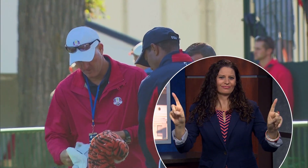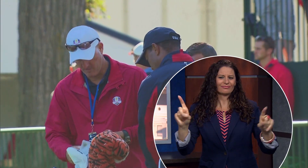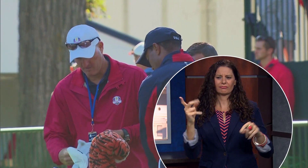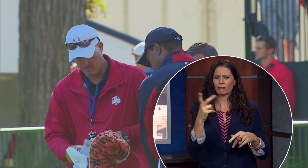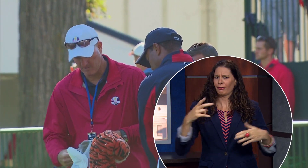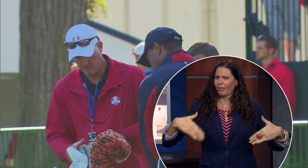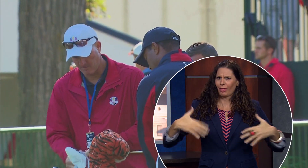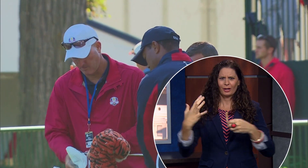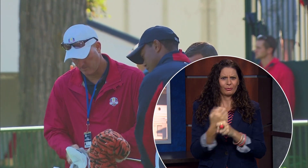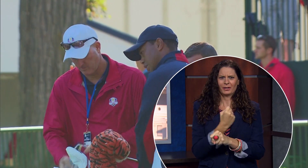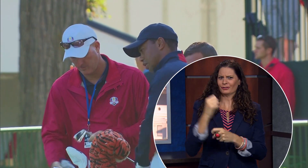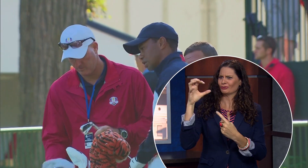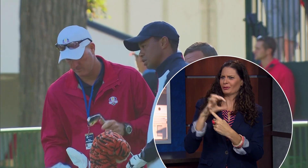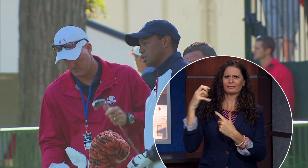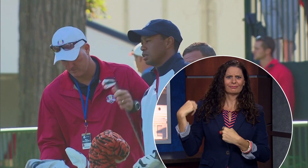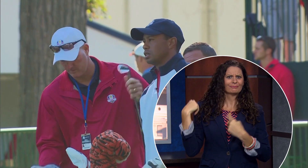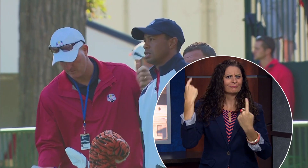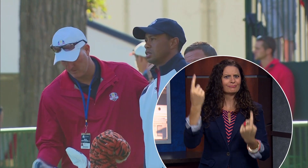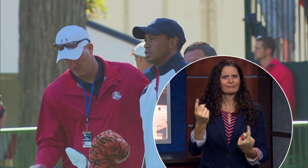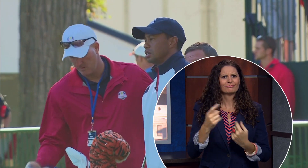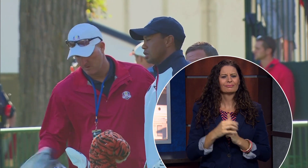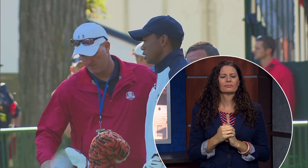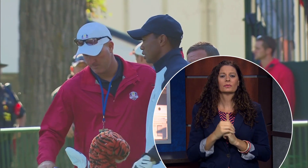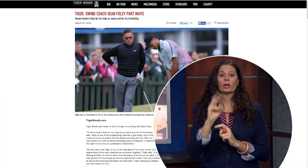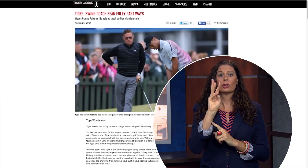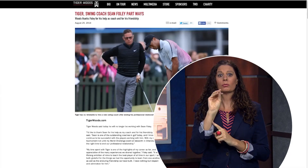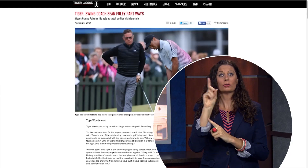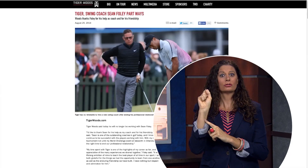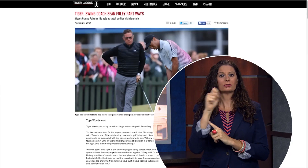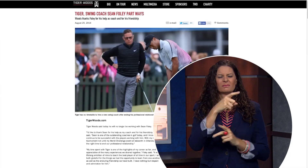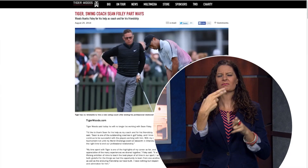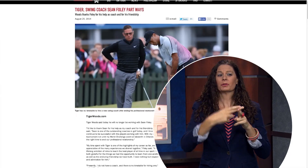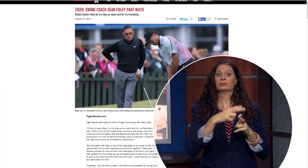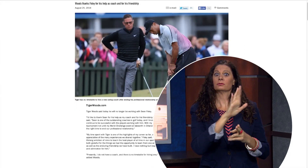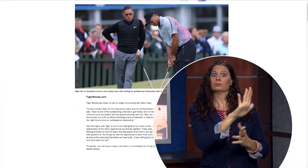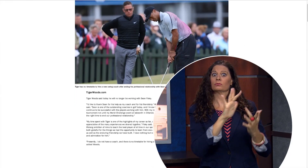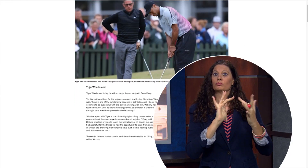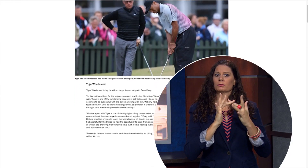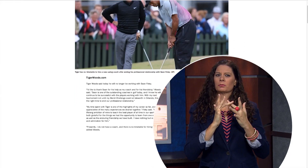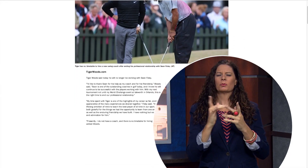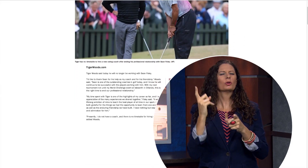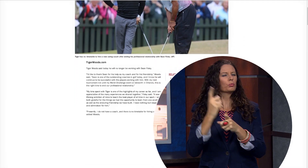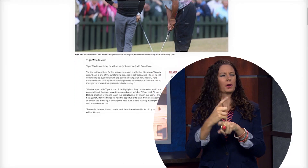but did not win any championships. Woods posted on his website that it was “the right time